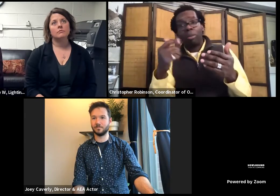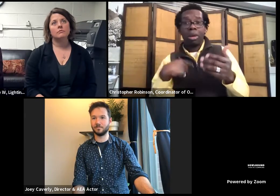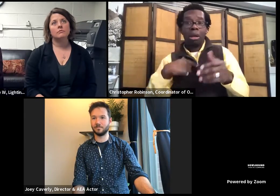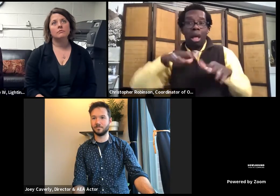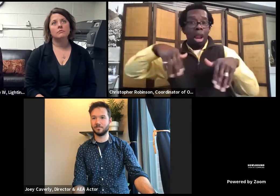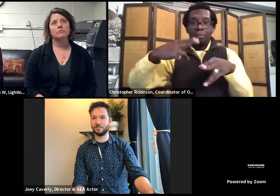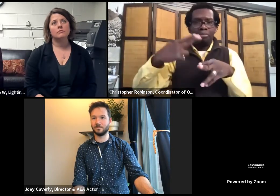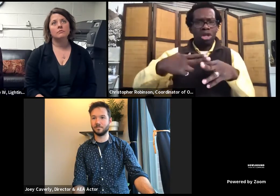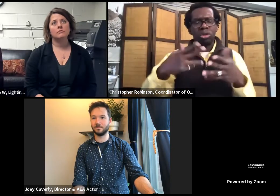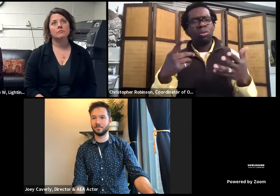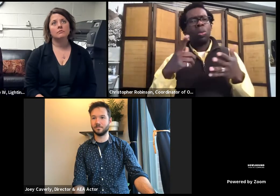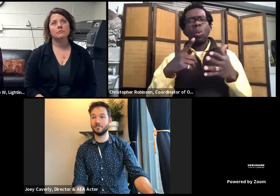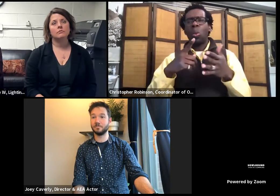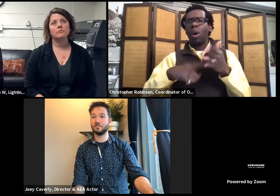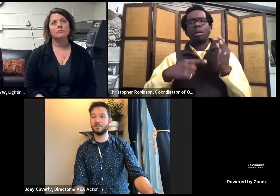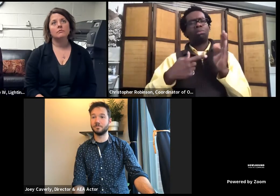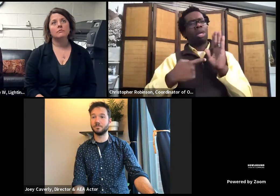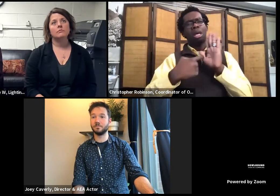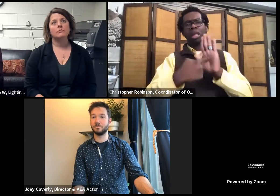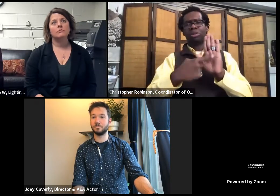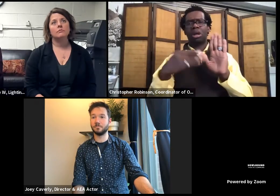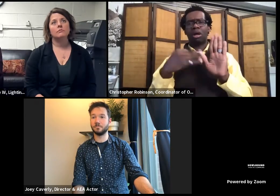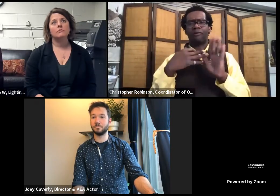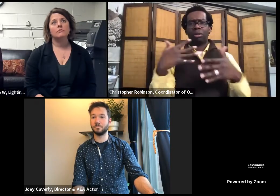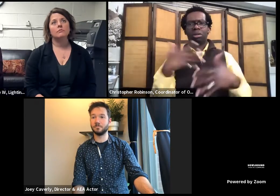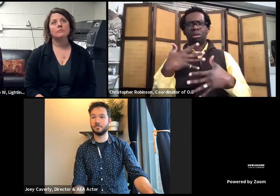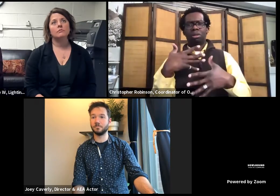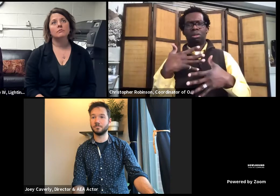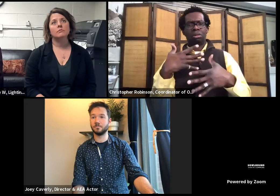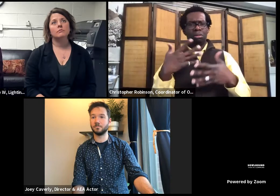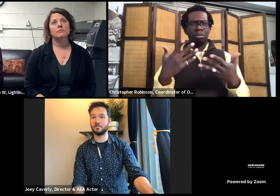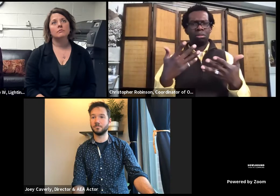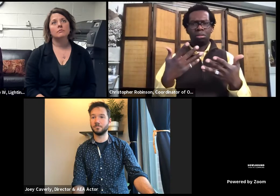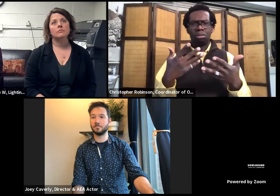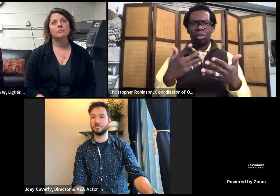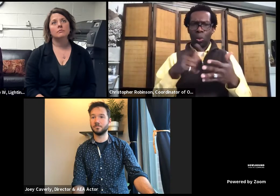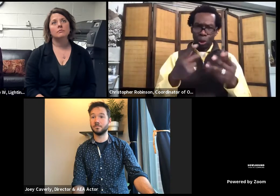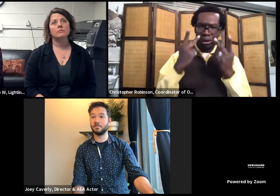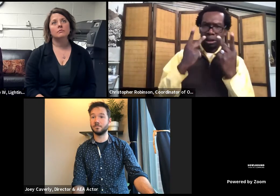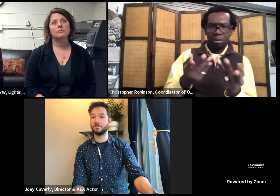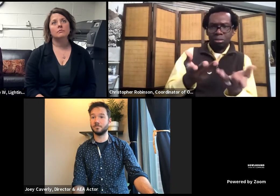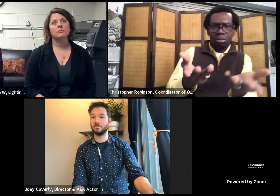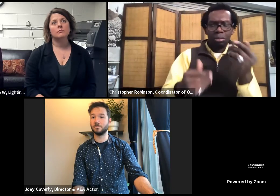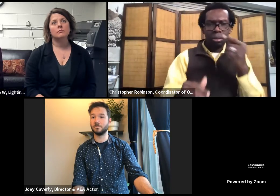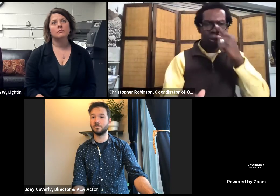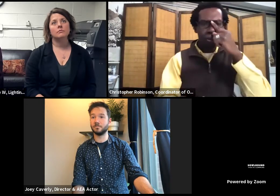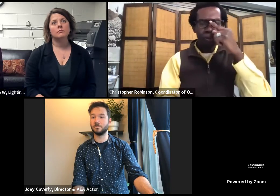What other things have you mentioned, or haven't mentioned. What is this fear? How does it manifest?